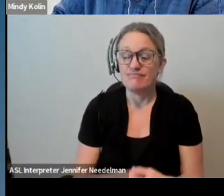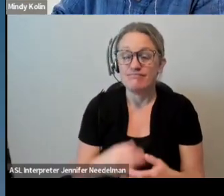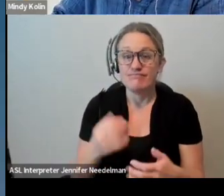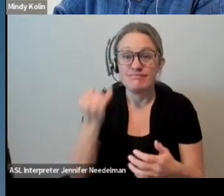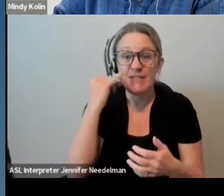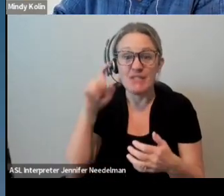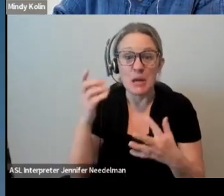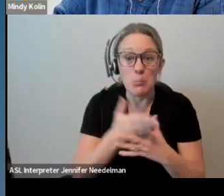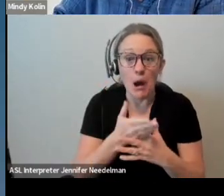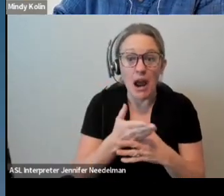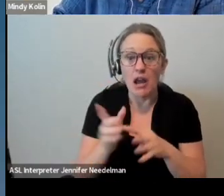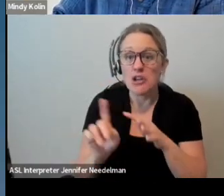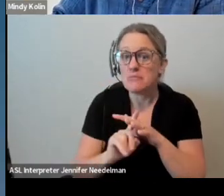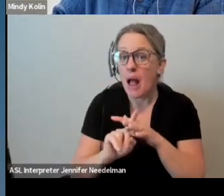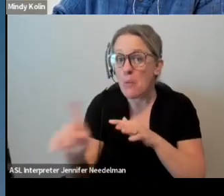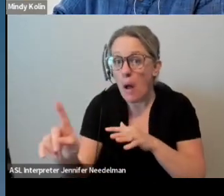or take breaks as needed.